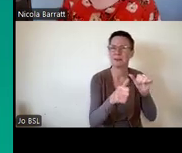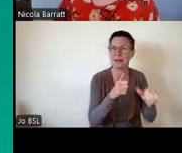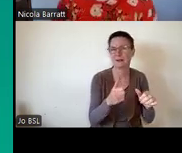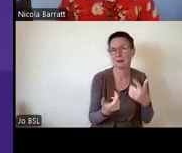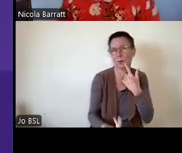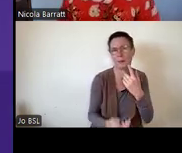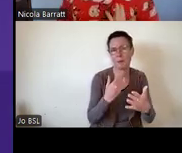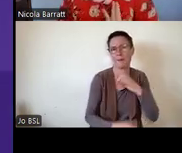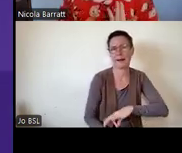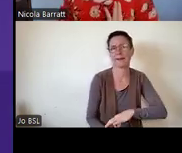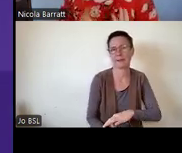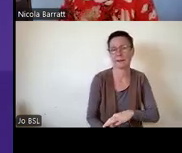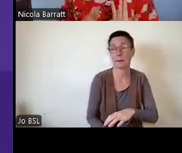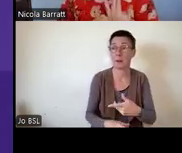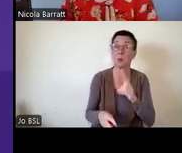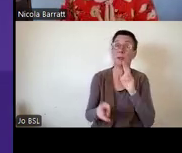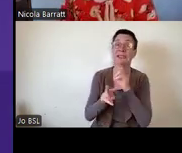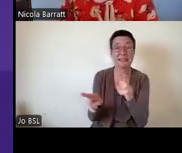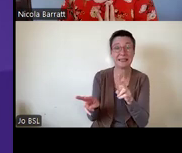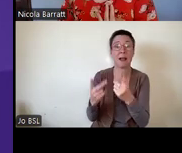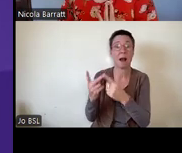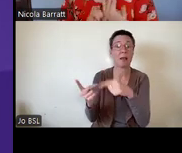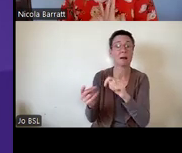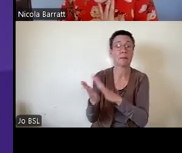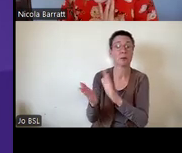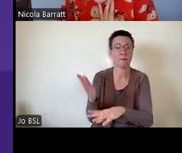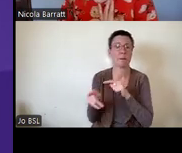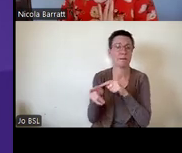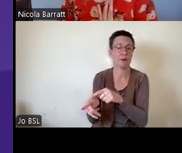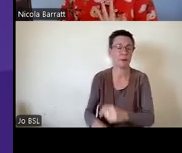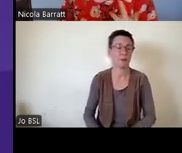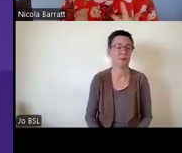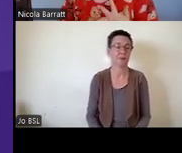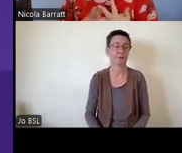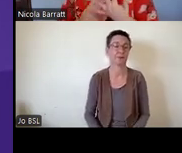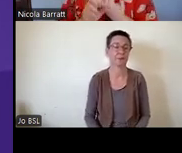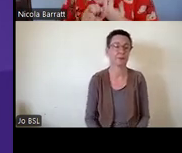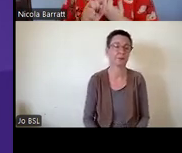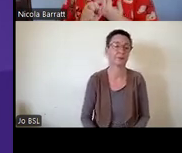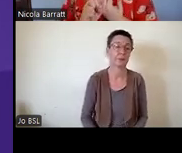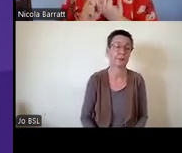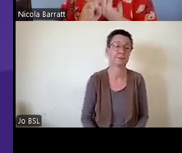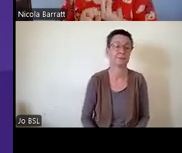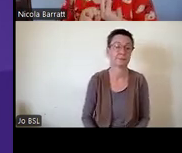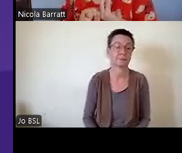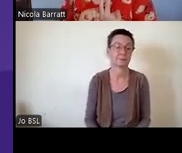Right now, whether you're posting as your page about the organization or as your profile about yourself,